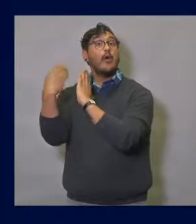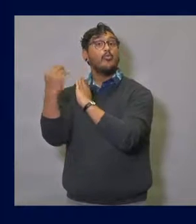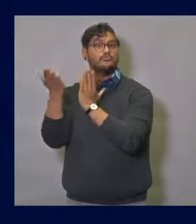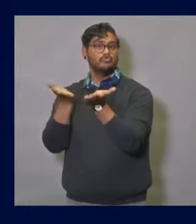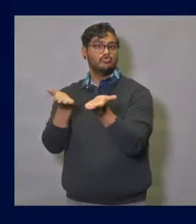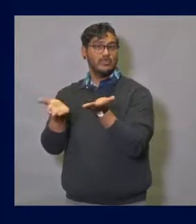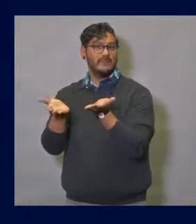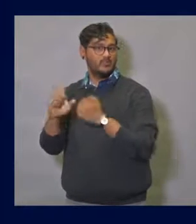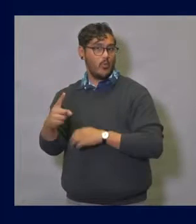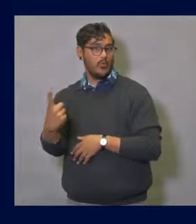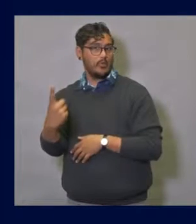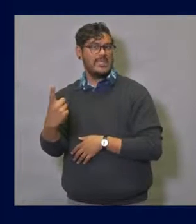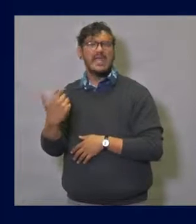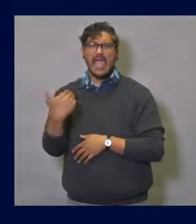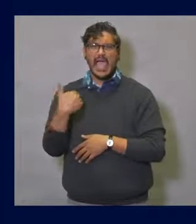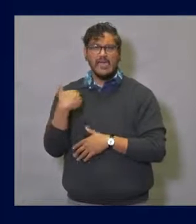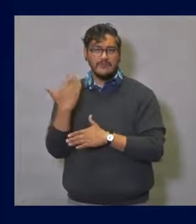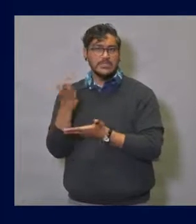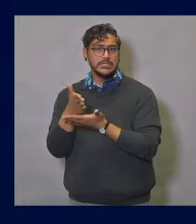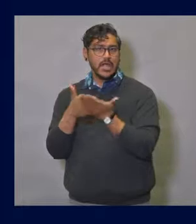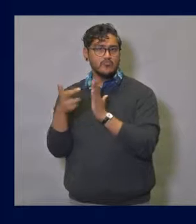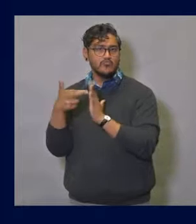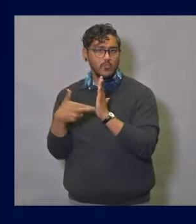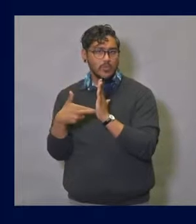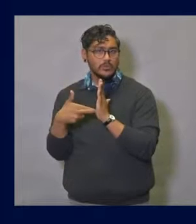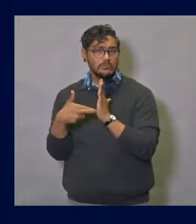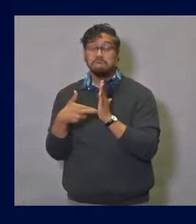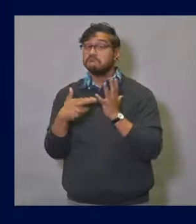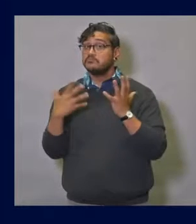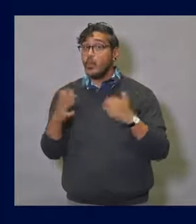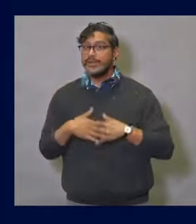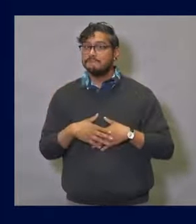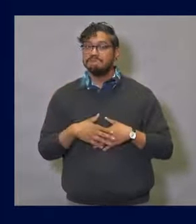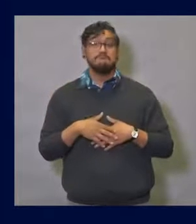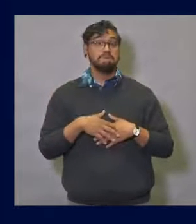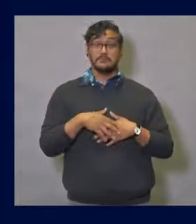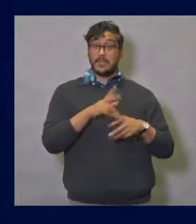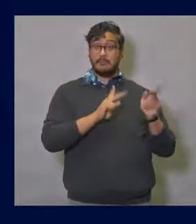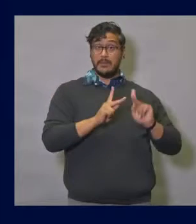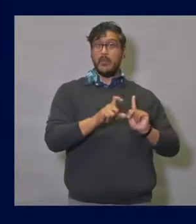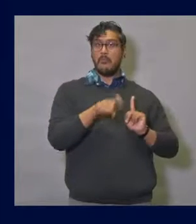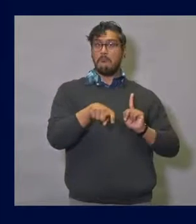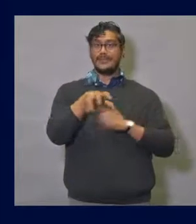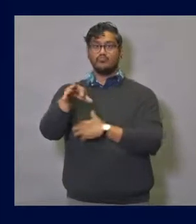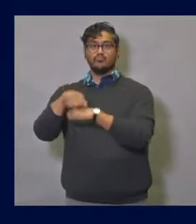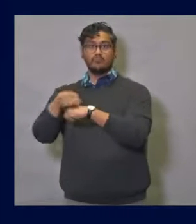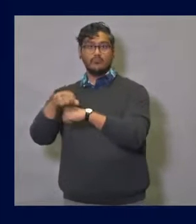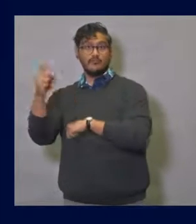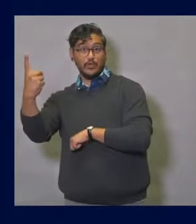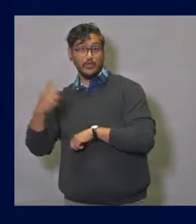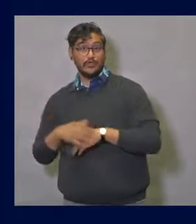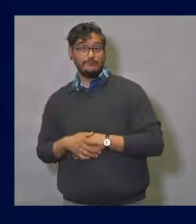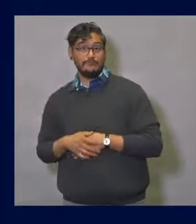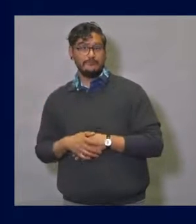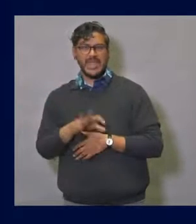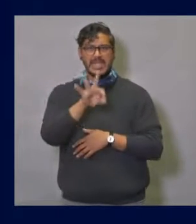SERVICE ONLY, WITH CERTAIN RESTRICTIONS.